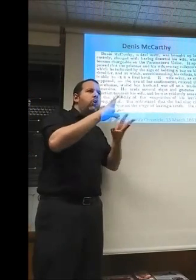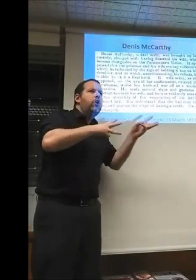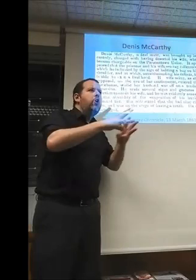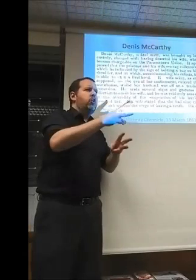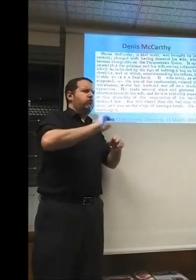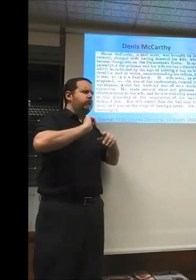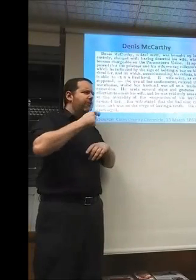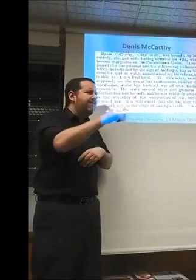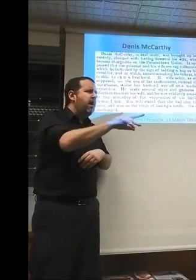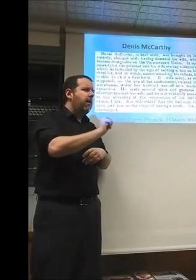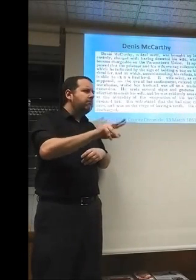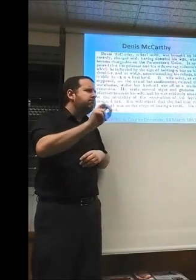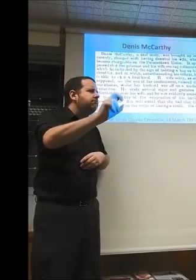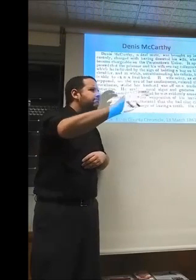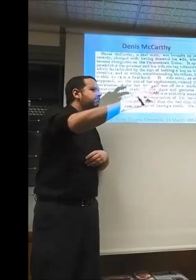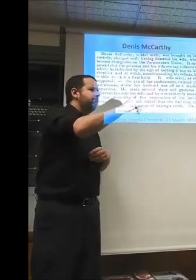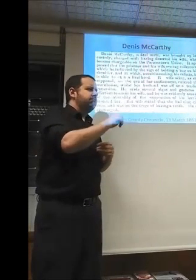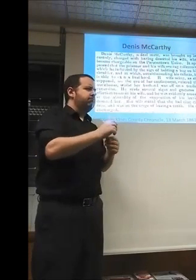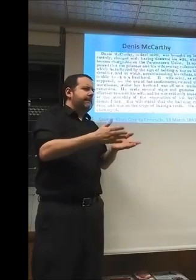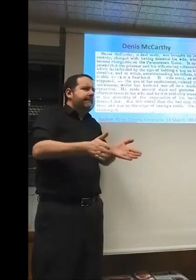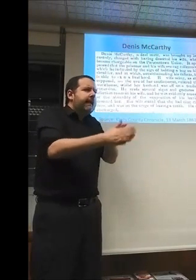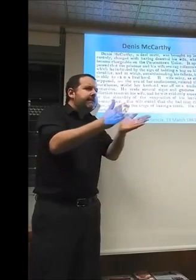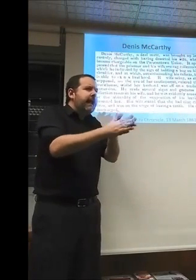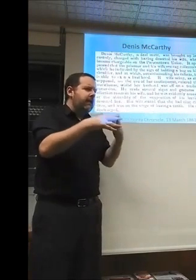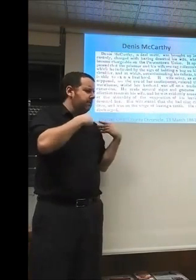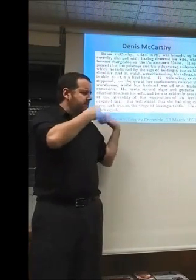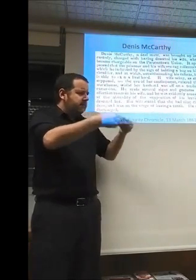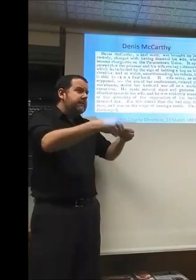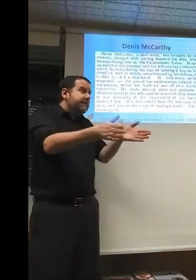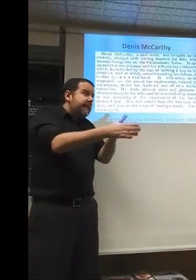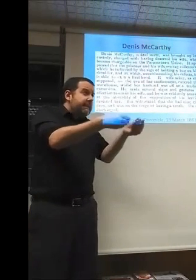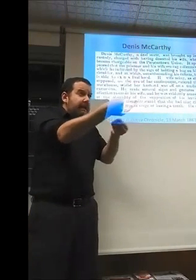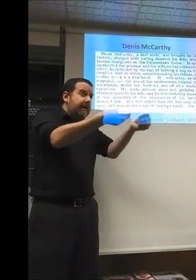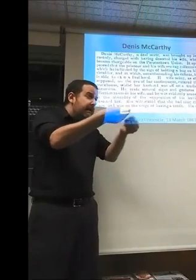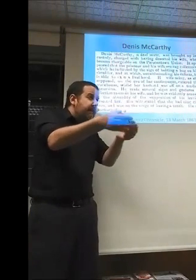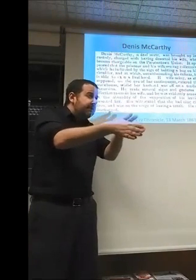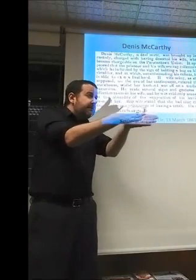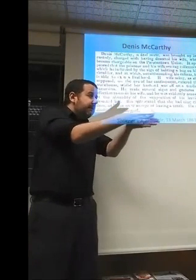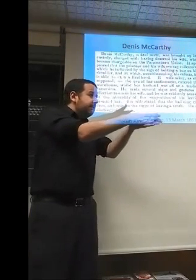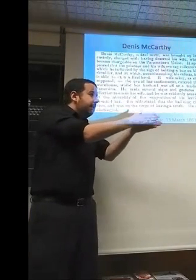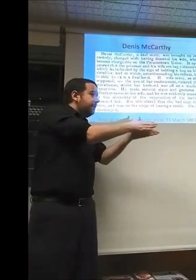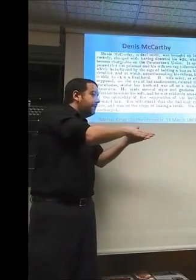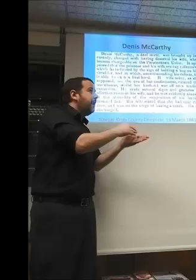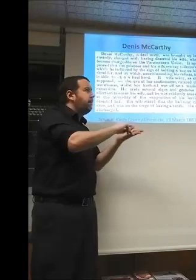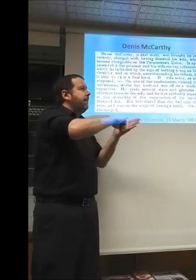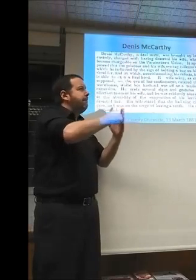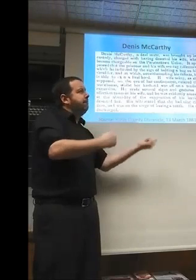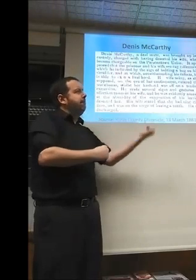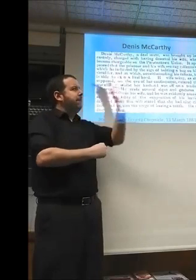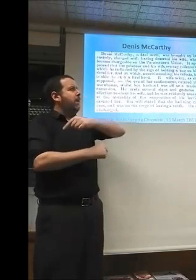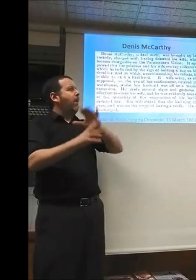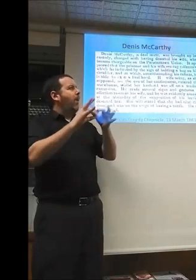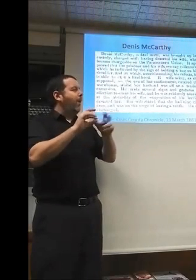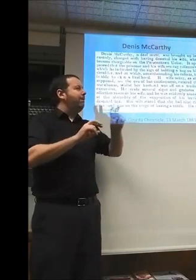he was caught on the premises, so he was brought to court for being on the premises unlawfully.